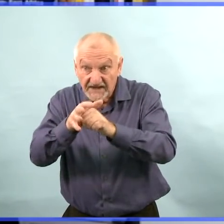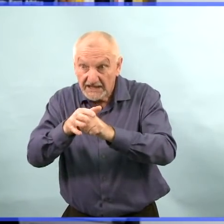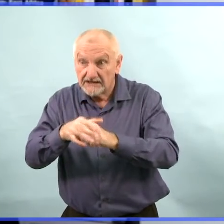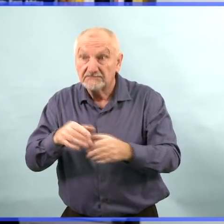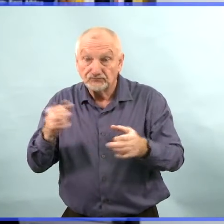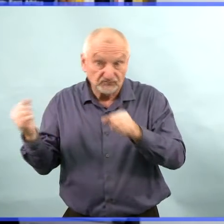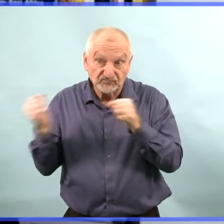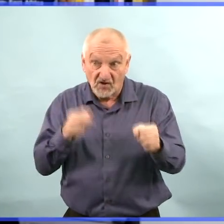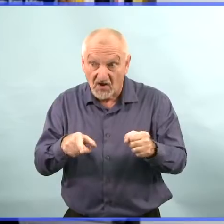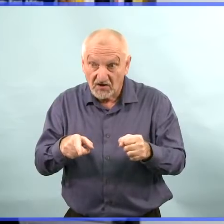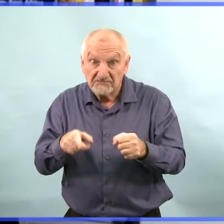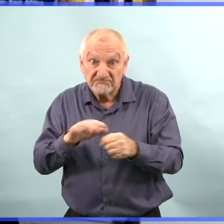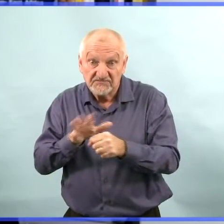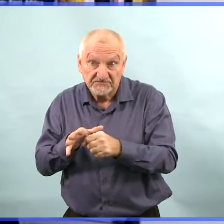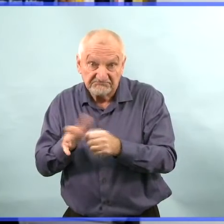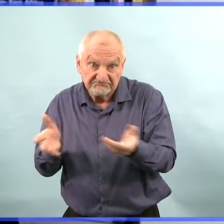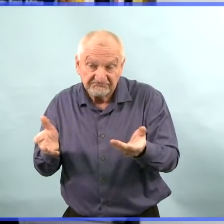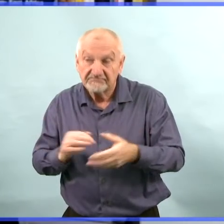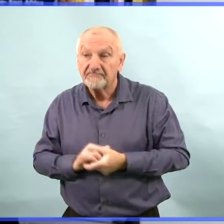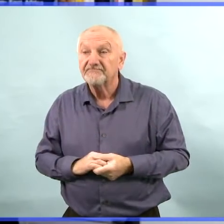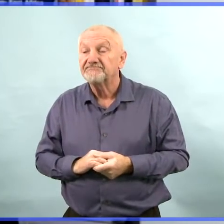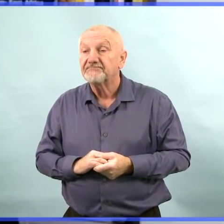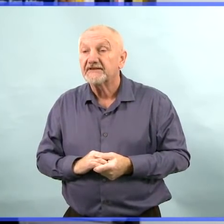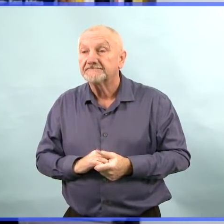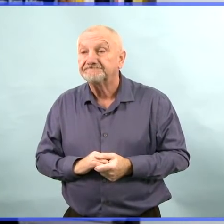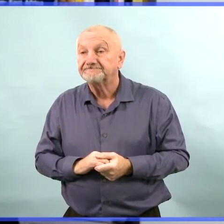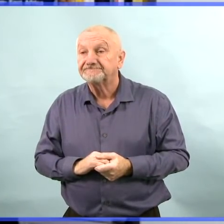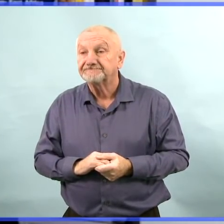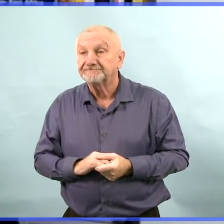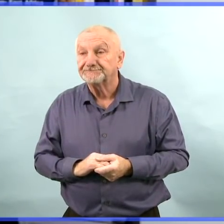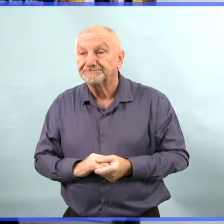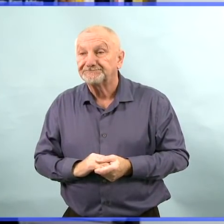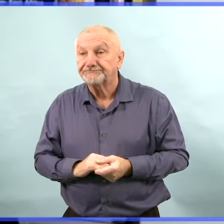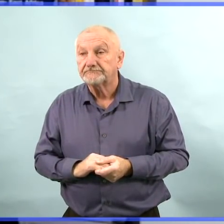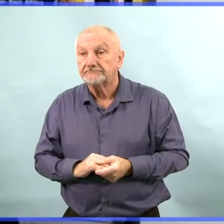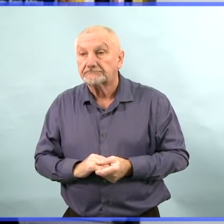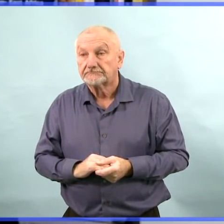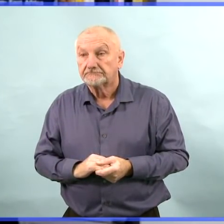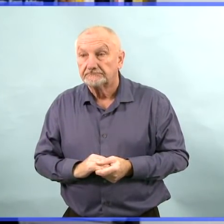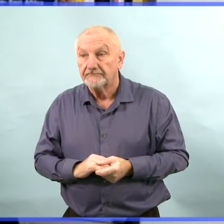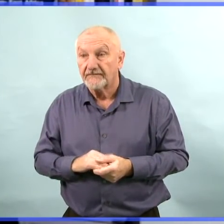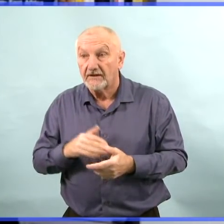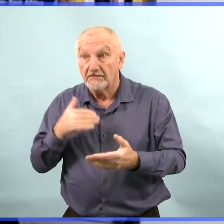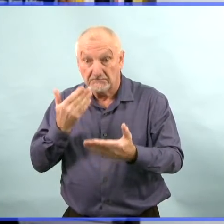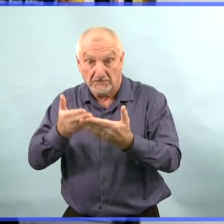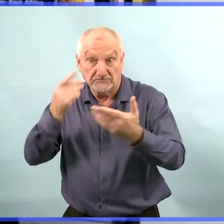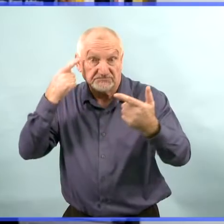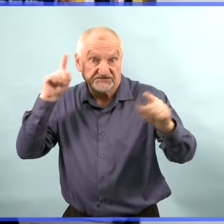and so we anticipate that you know we don't know yet uh how well the vaccines will protect